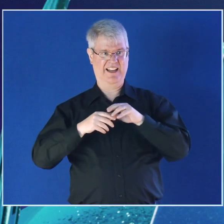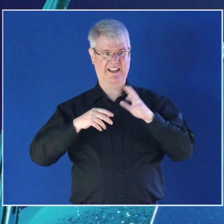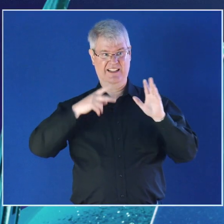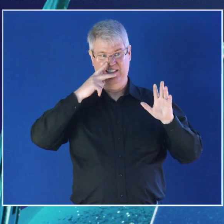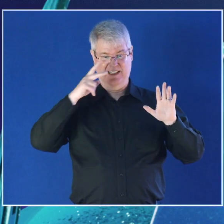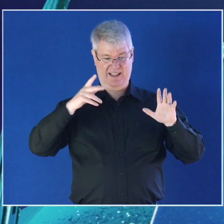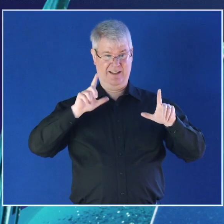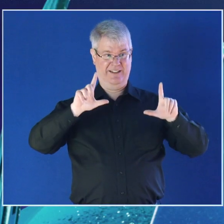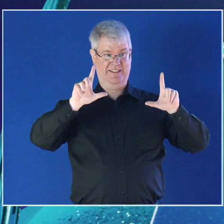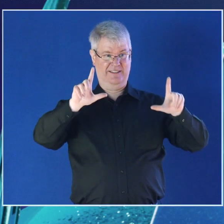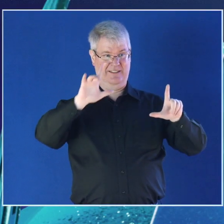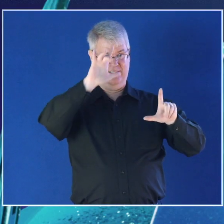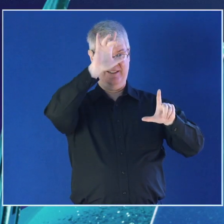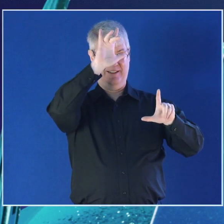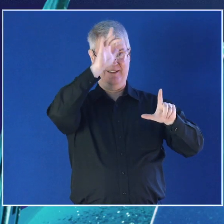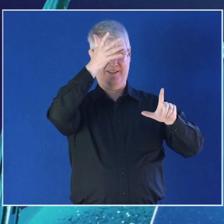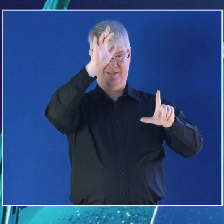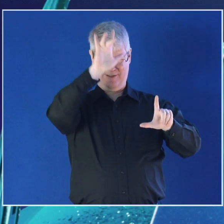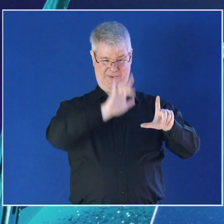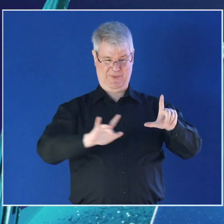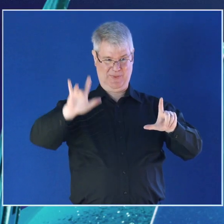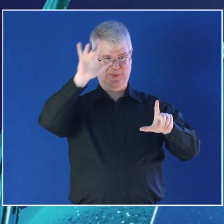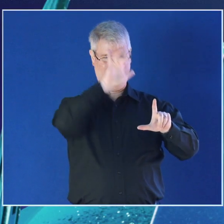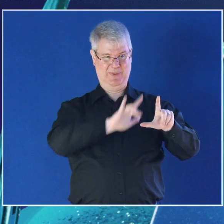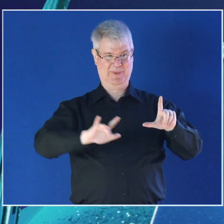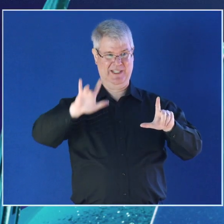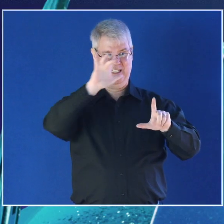than they cared to admit, right, a lot of us.